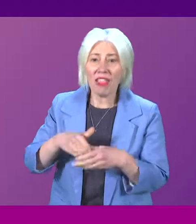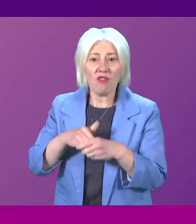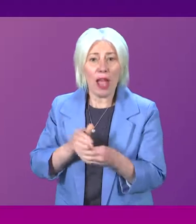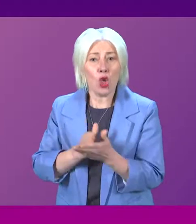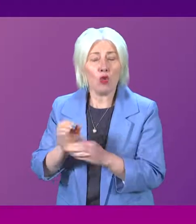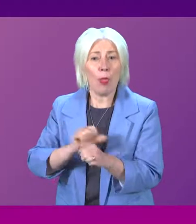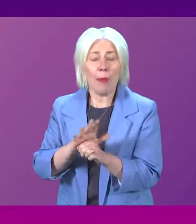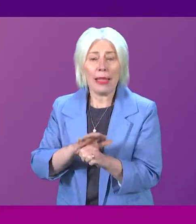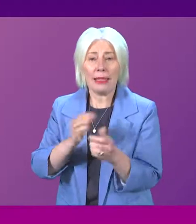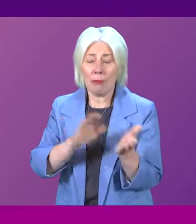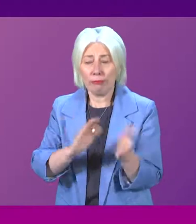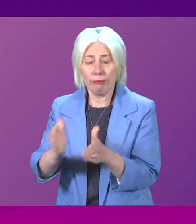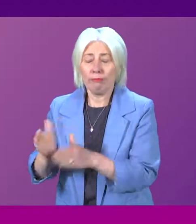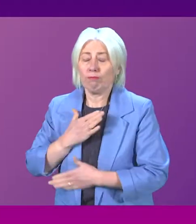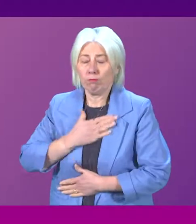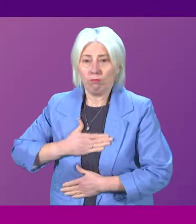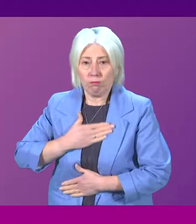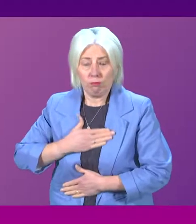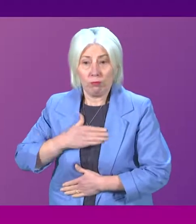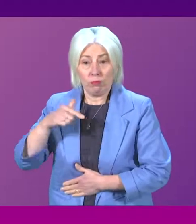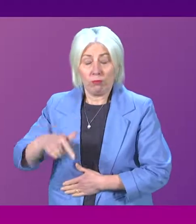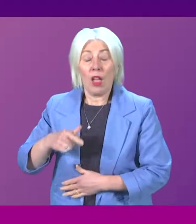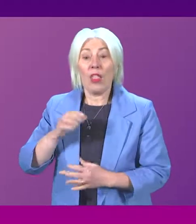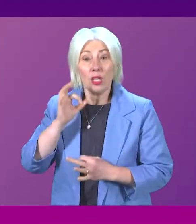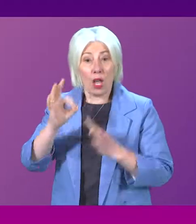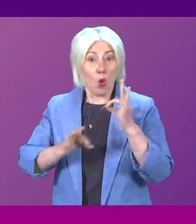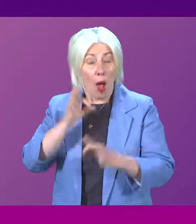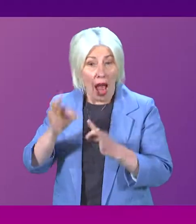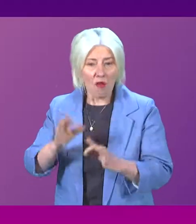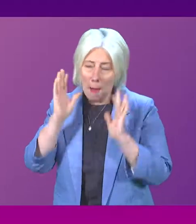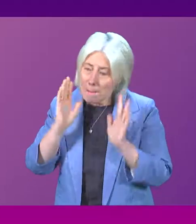conviction that the Scottish Covid-19 inquiry must help to provide the answers for which